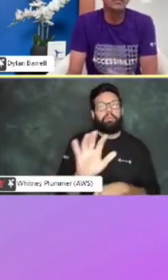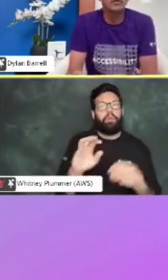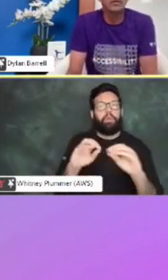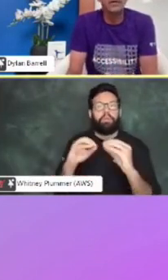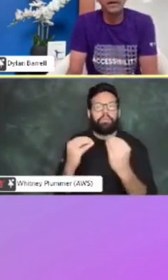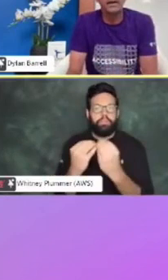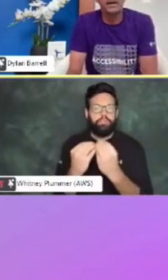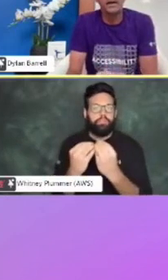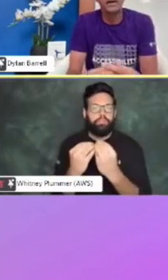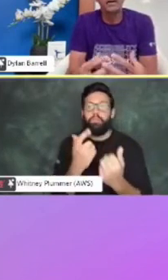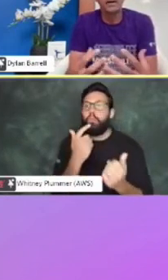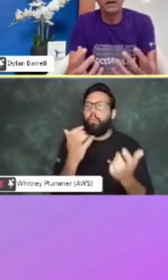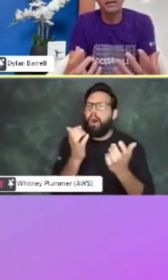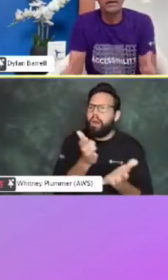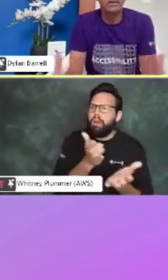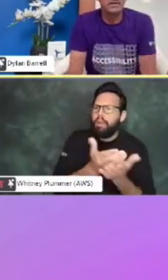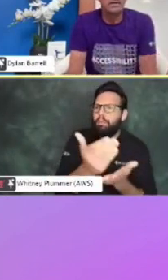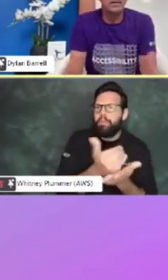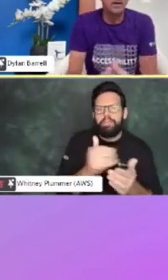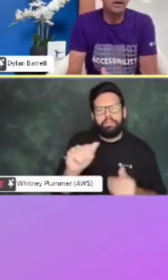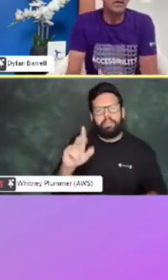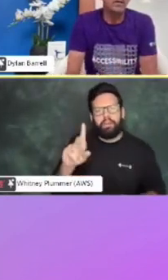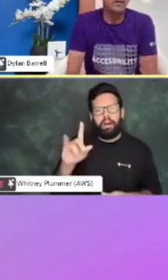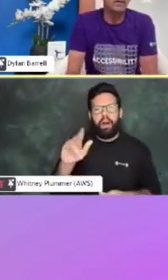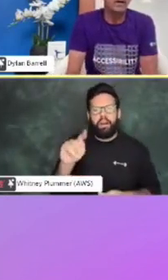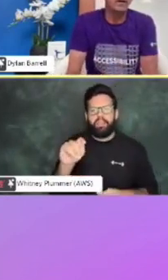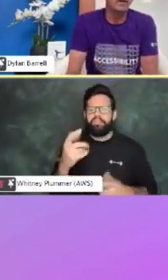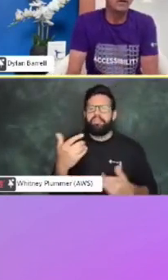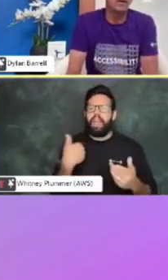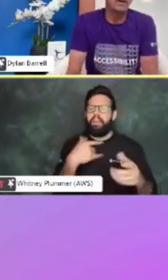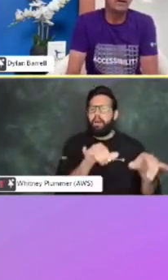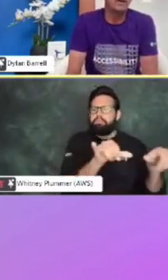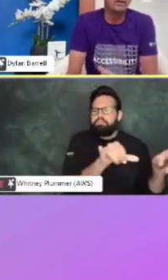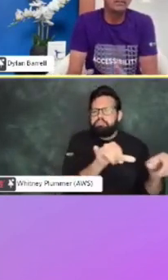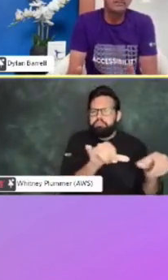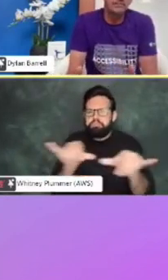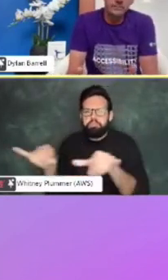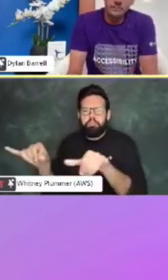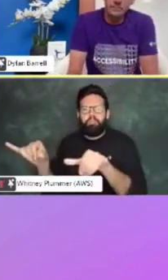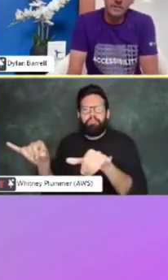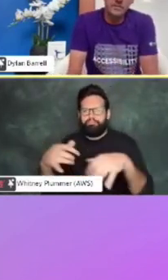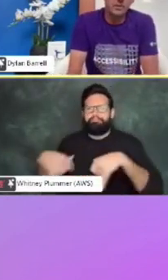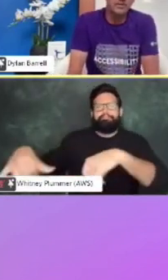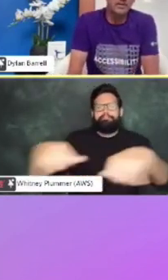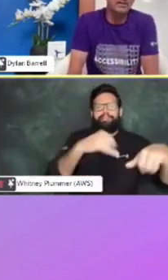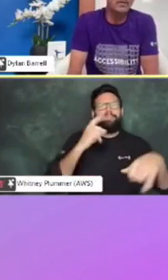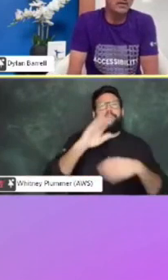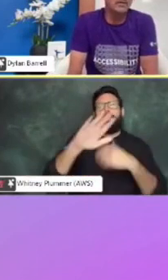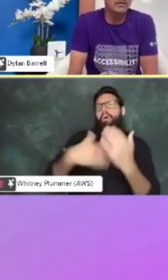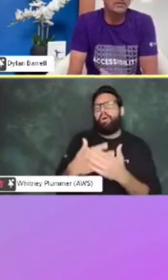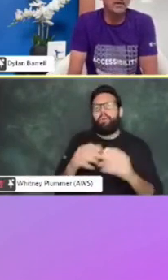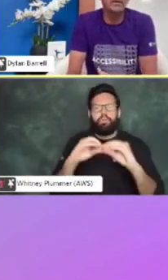to do that in a really consistent way across the entire organization. So what we've done to enhance this product